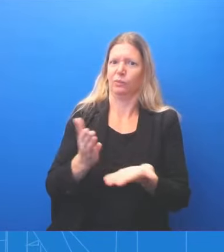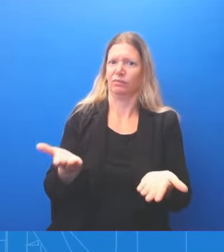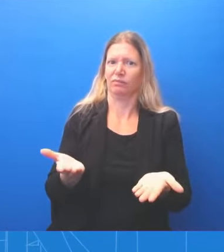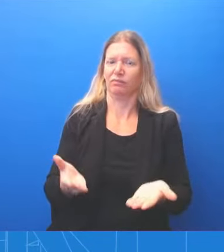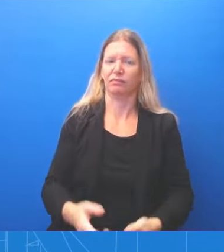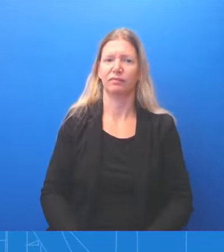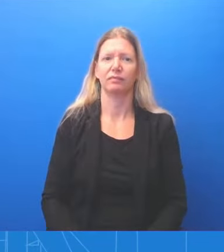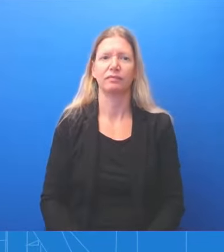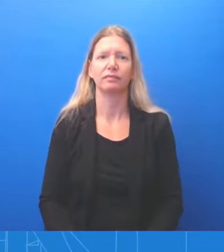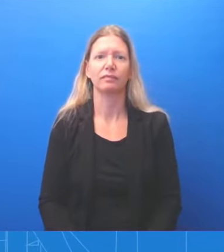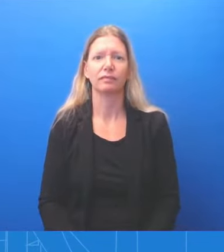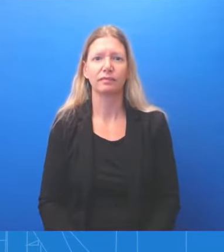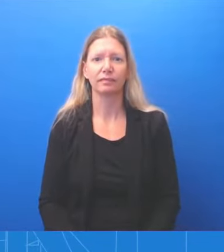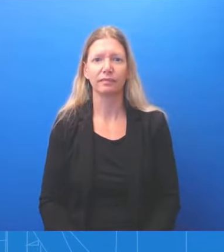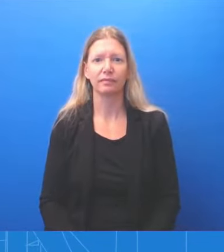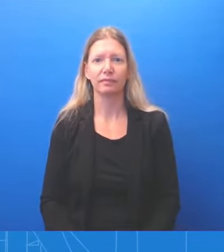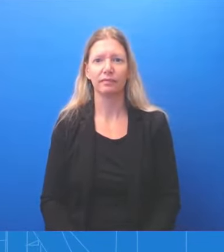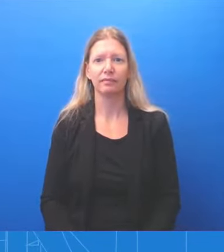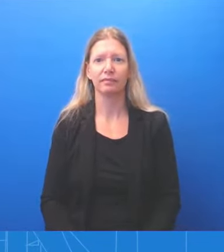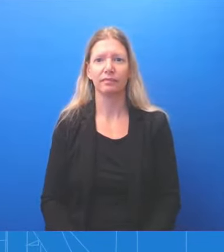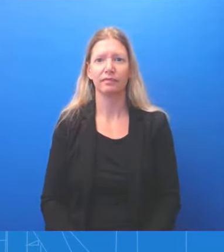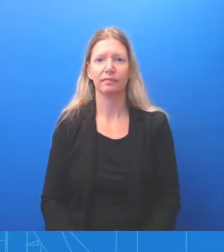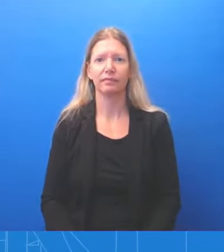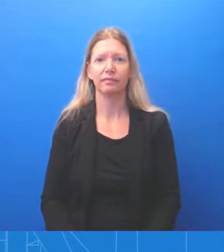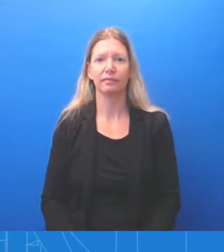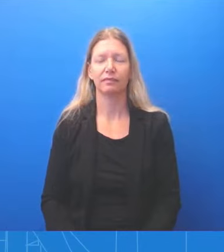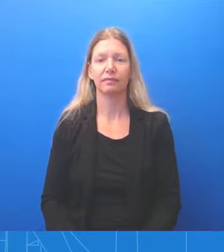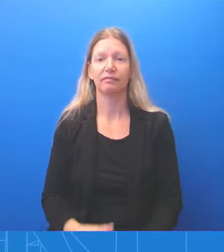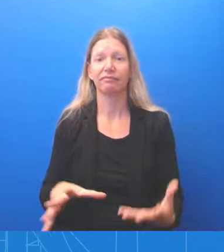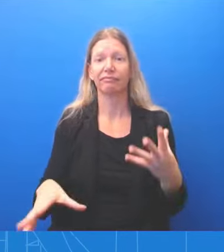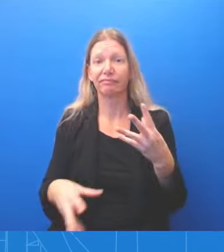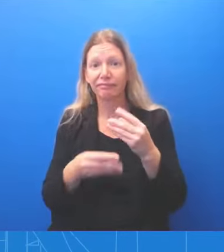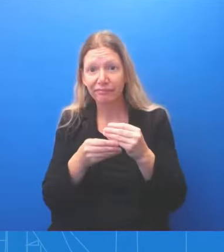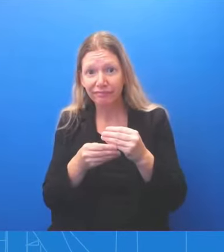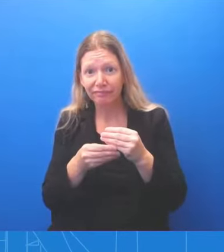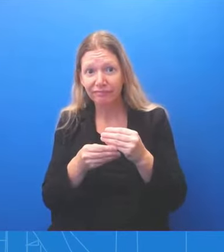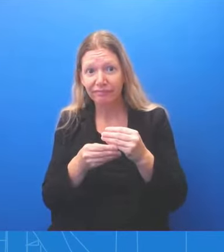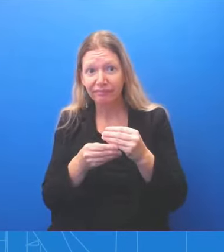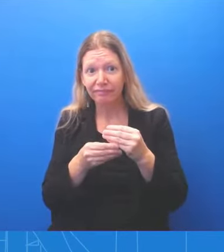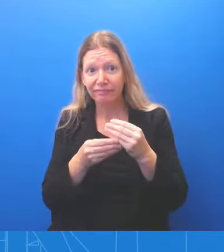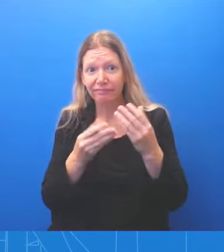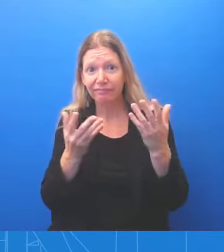And so -- and we have been very clear